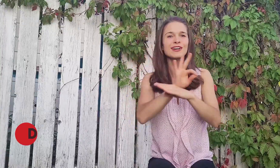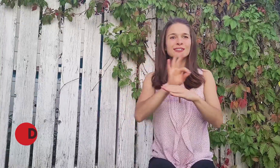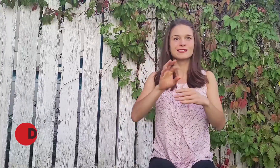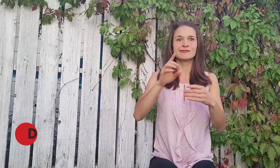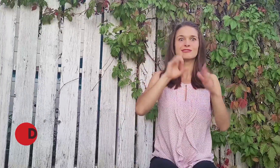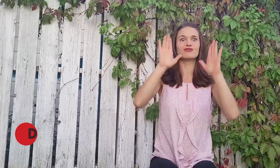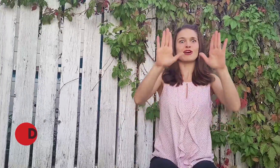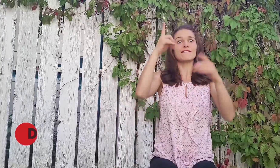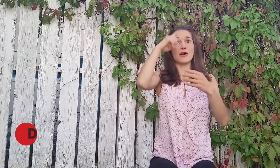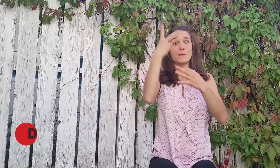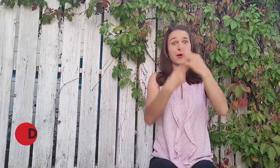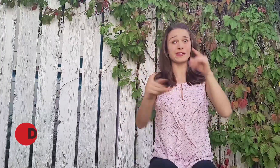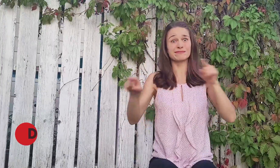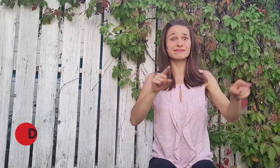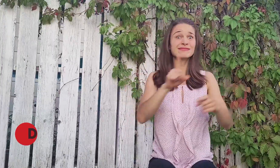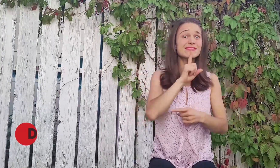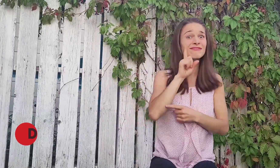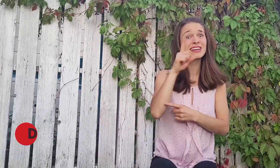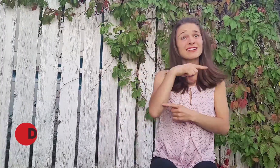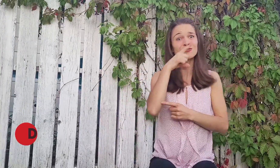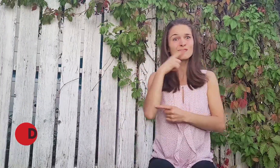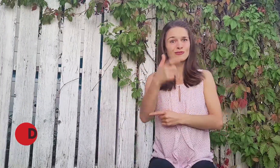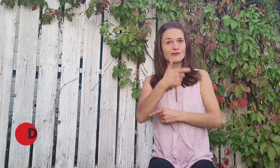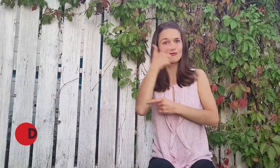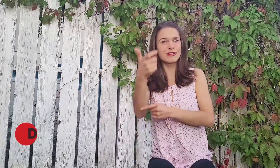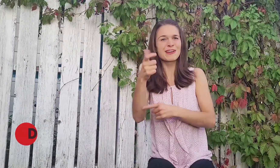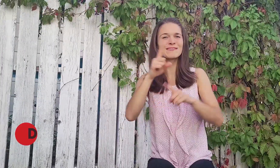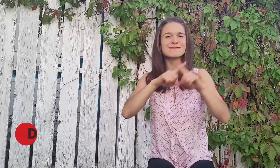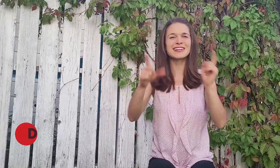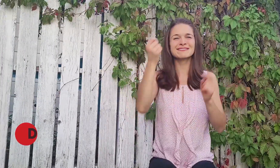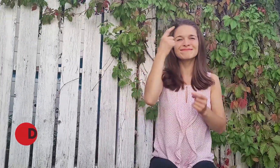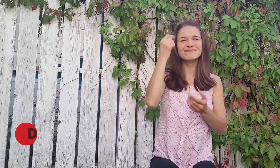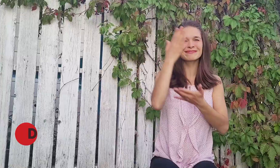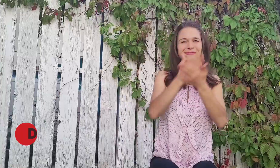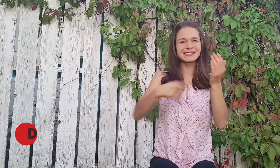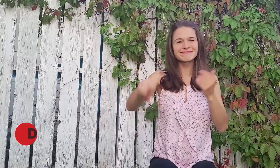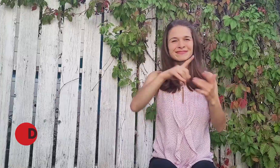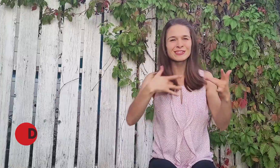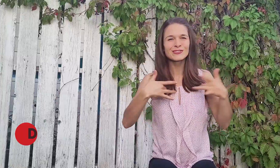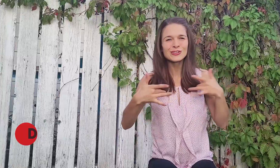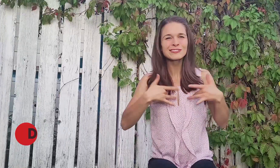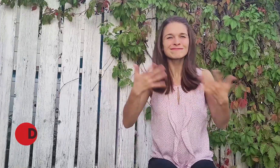Deaf families, and how CODA functions, it was great for both Deaf and hearing